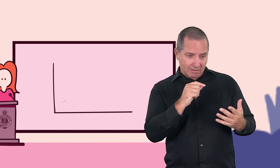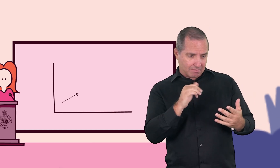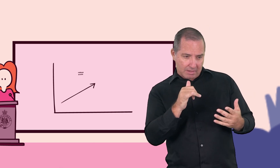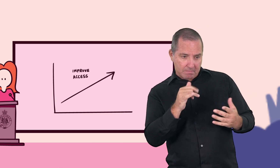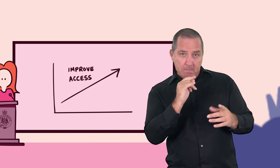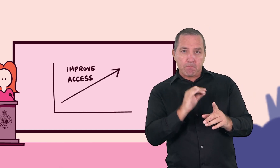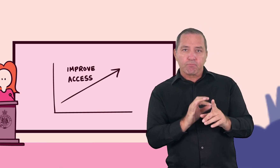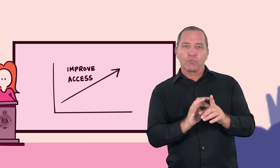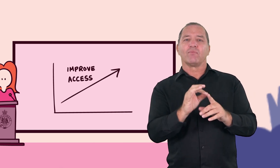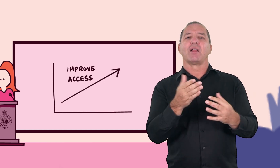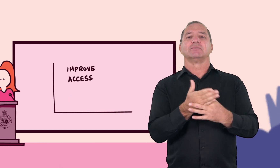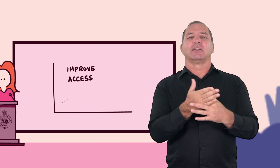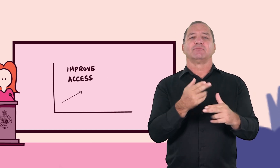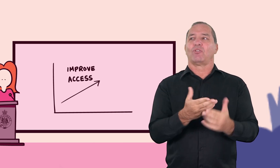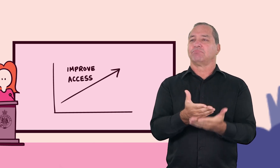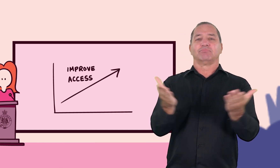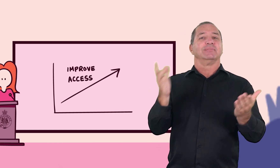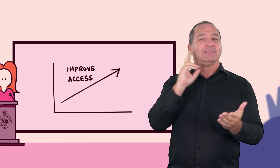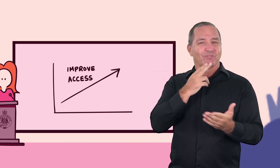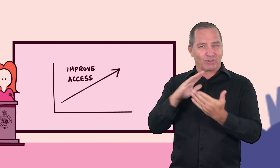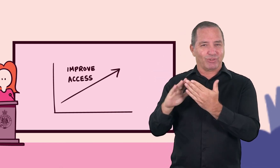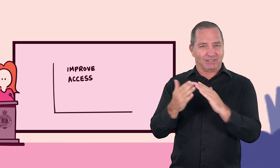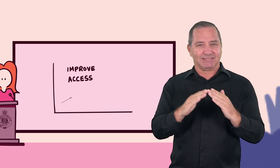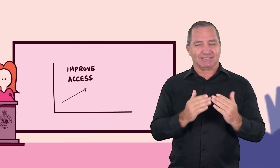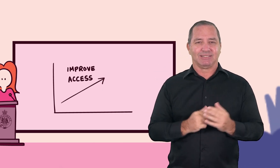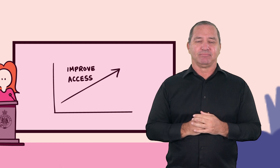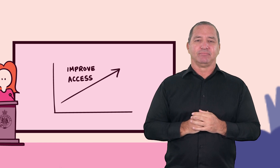for the Deaf community to Legislative Council proceedings